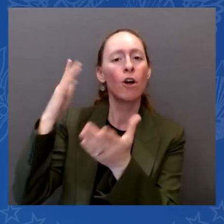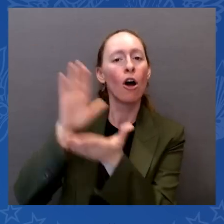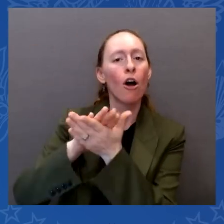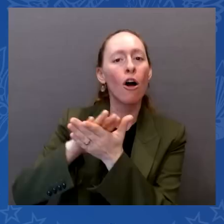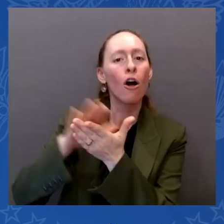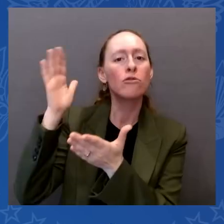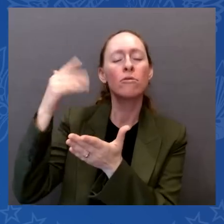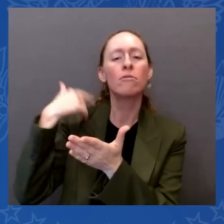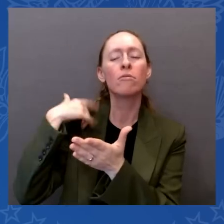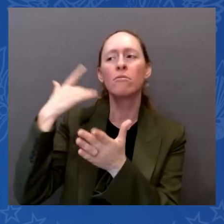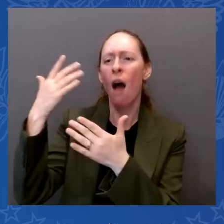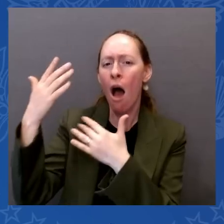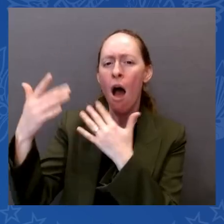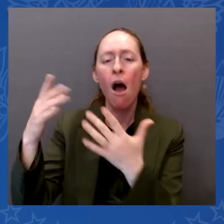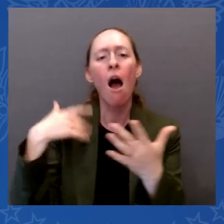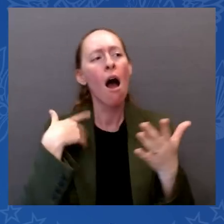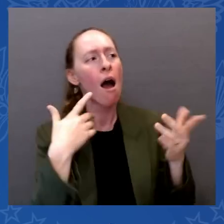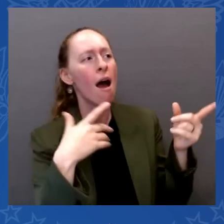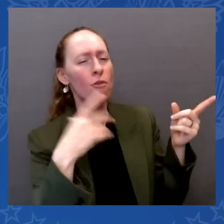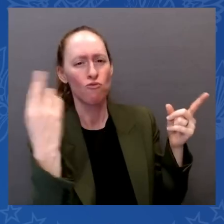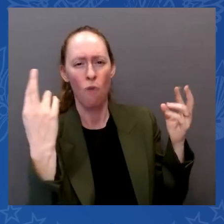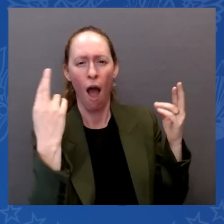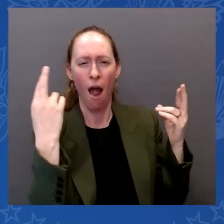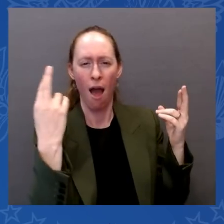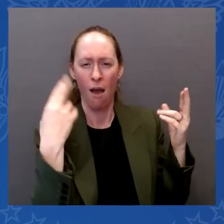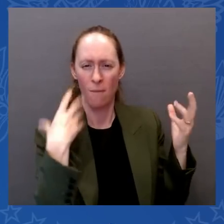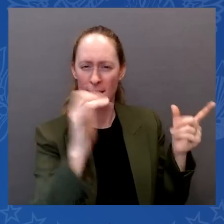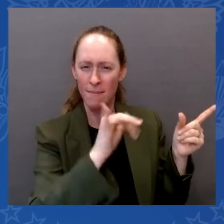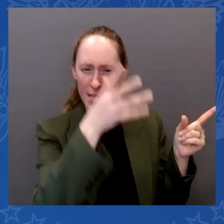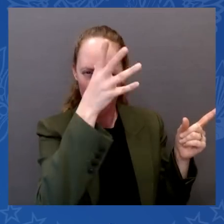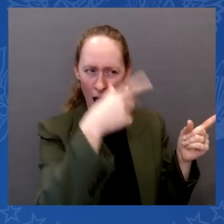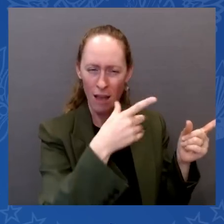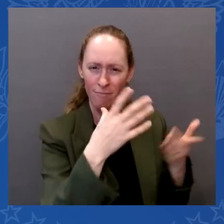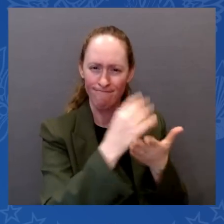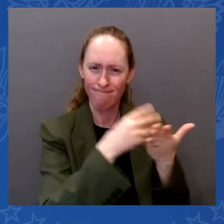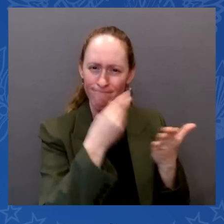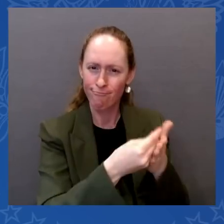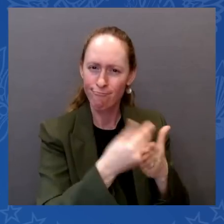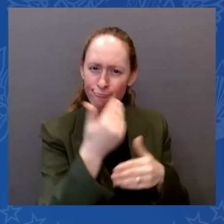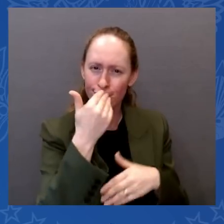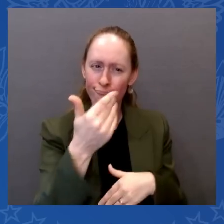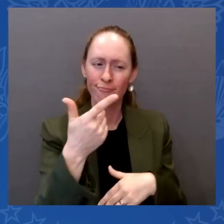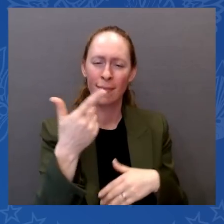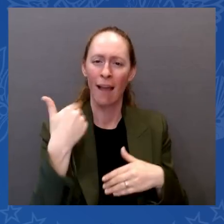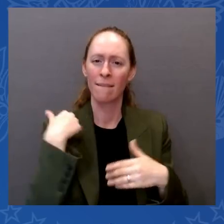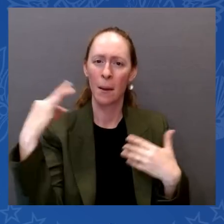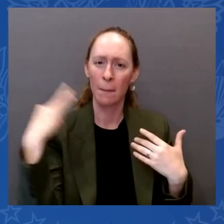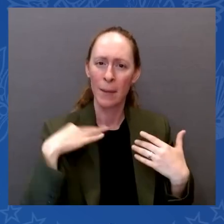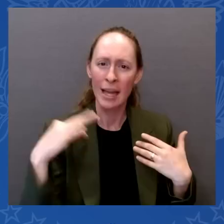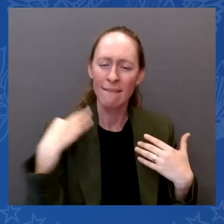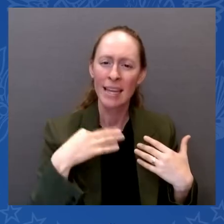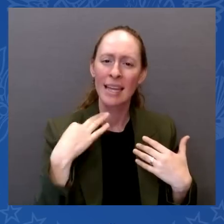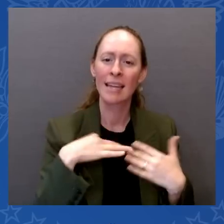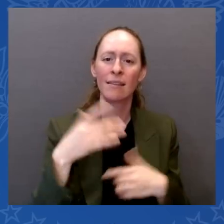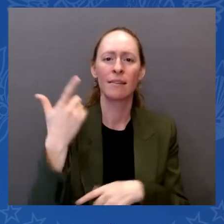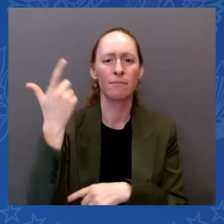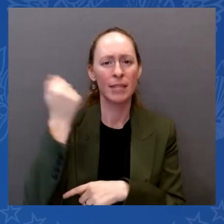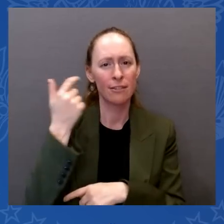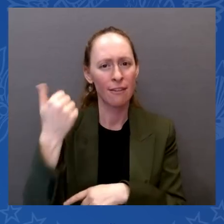A union pension, health care and the satisfaction that comes from seeing an empty lot and then working to build something from the ground up.